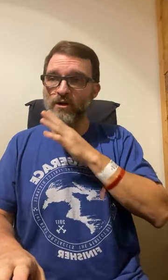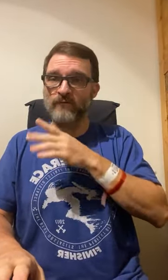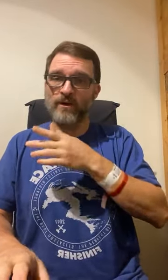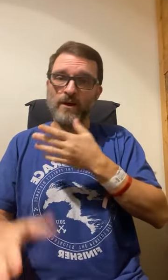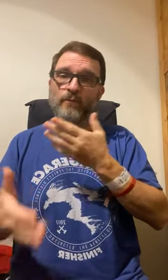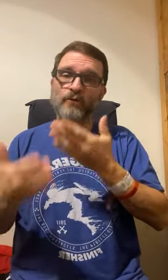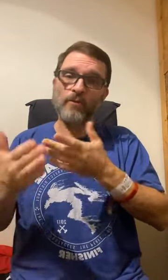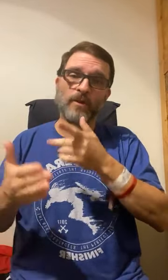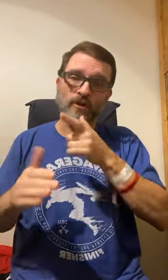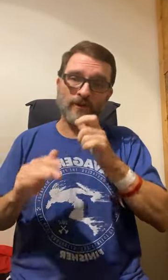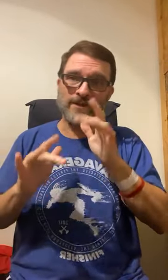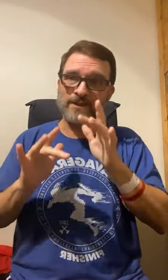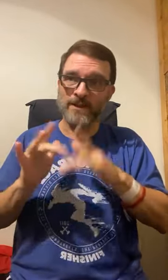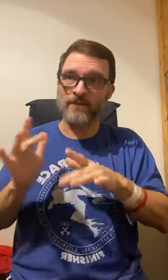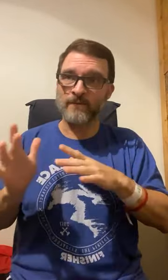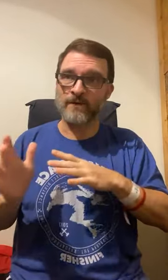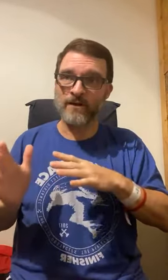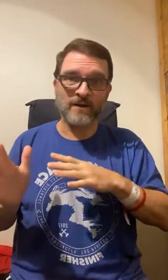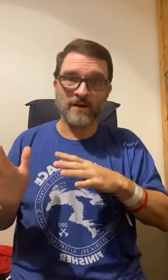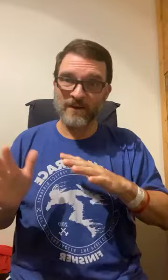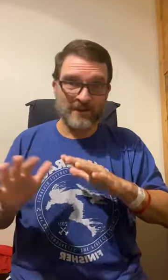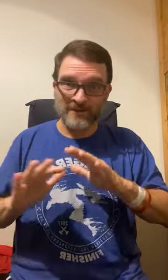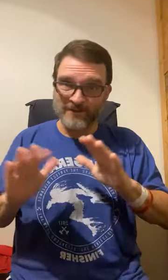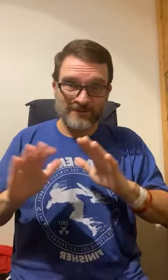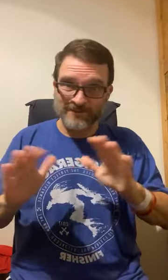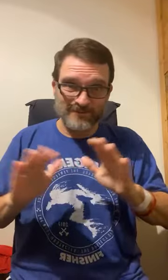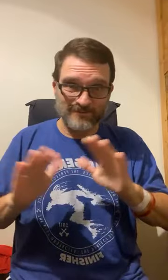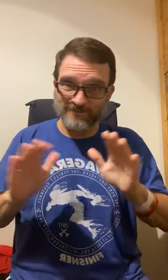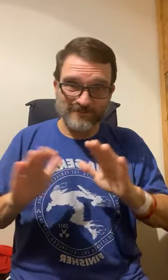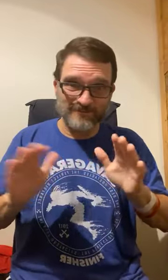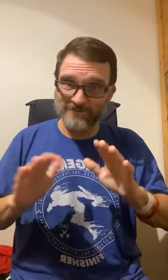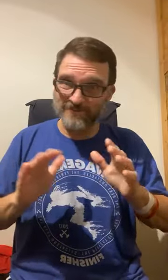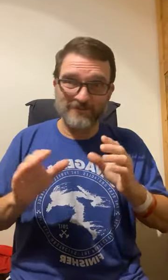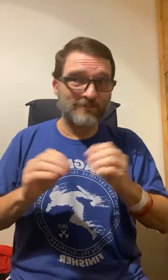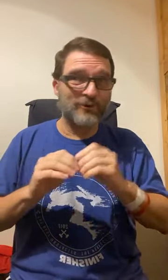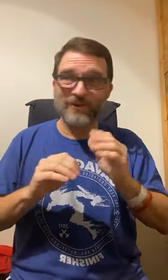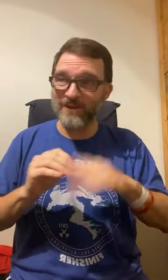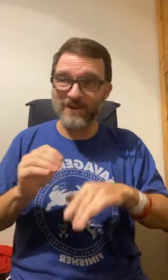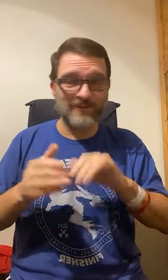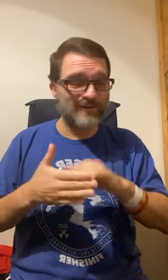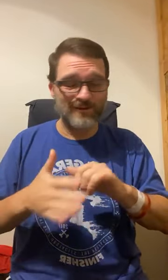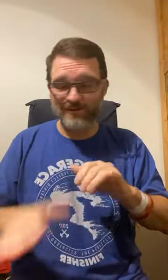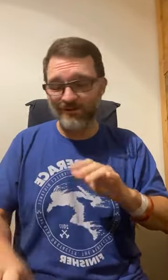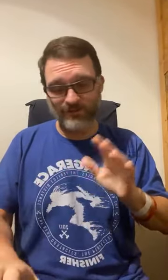then I understand I'd have to skip breakfast and probably have to skip lunch too.